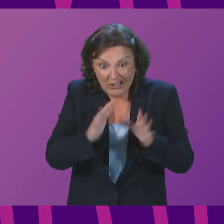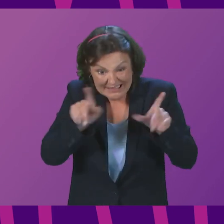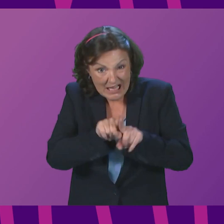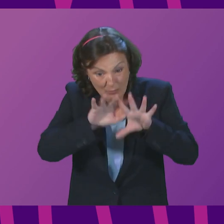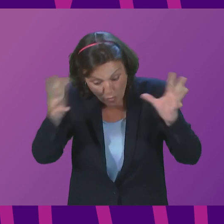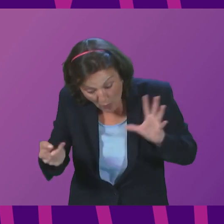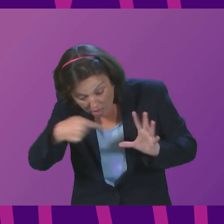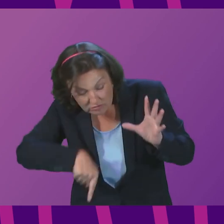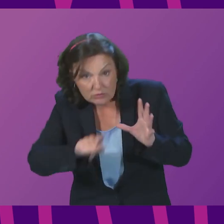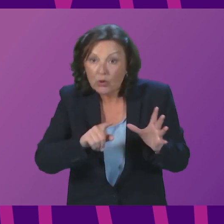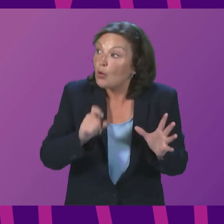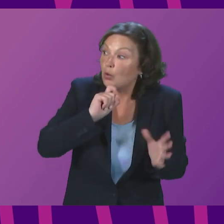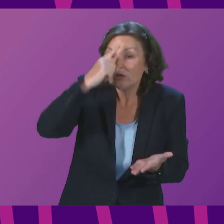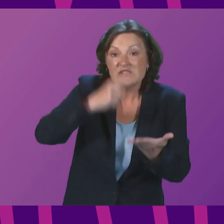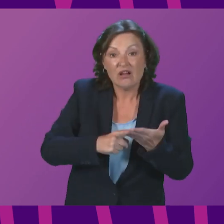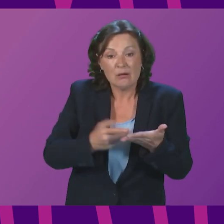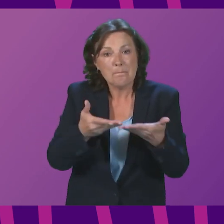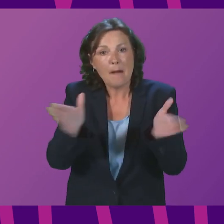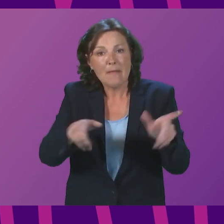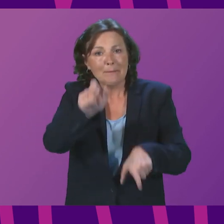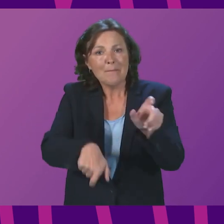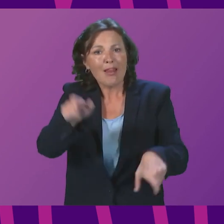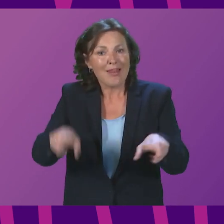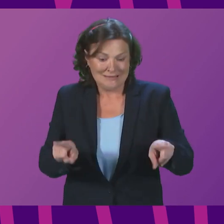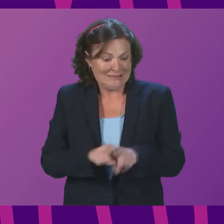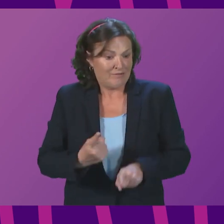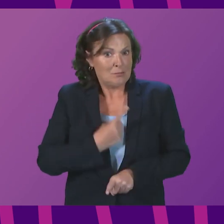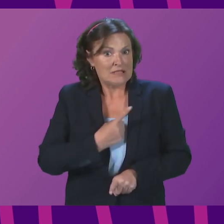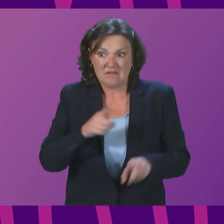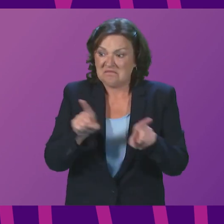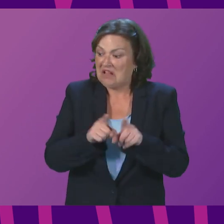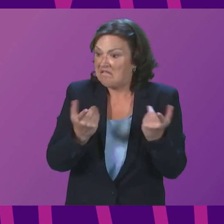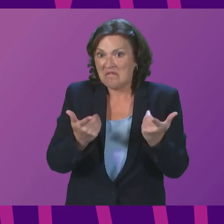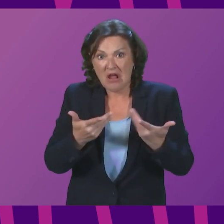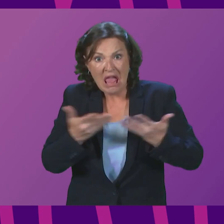That will be true of my Government, just as it is true of any other Government in the UK.